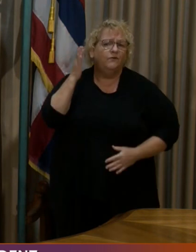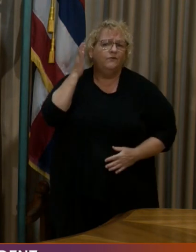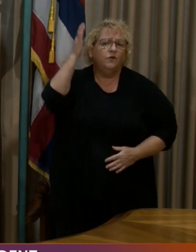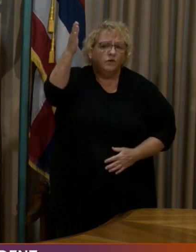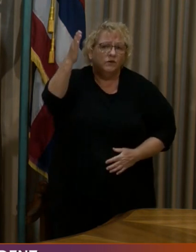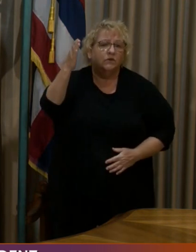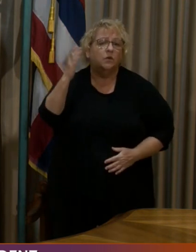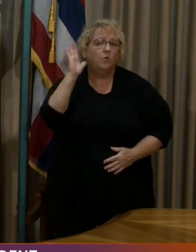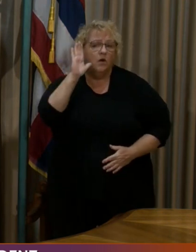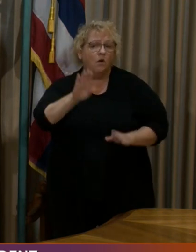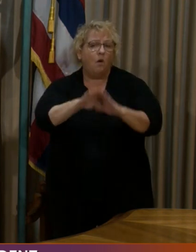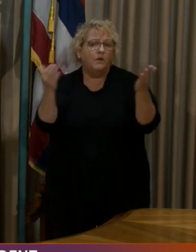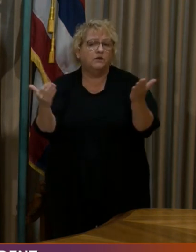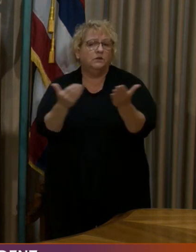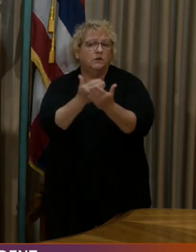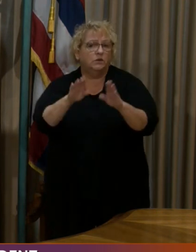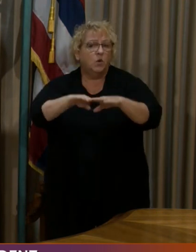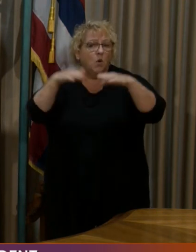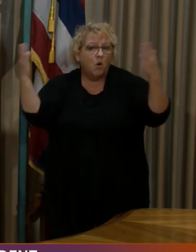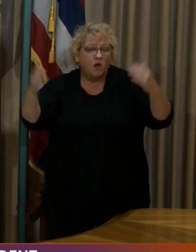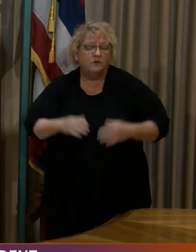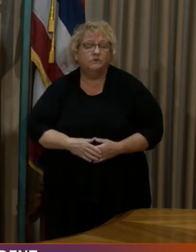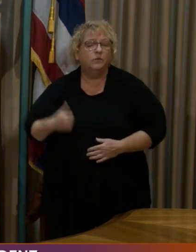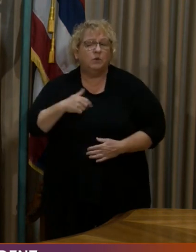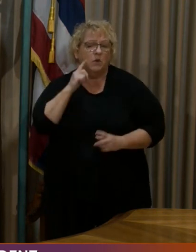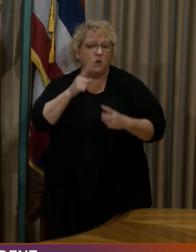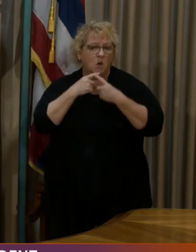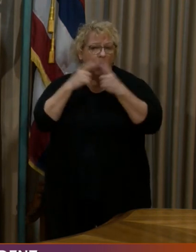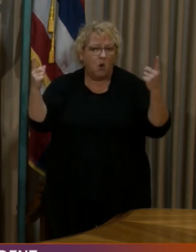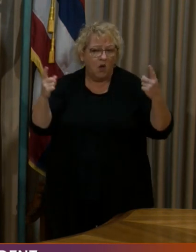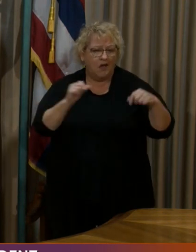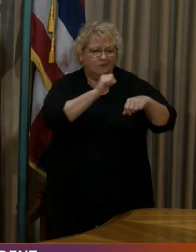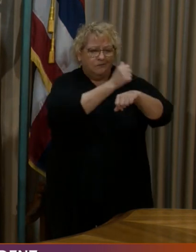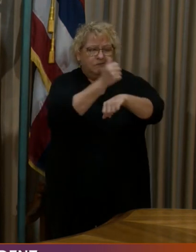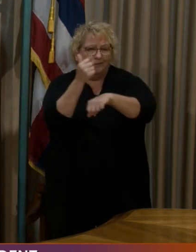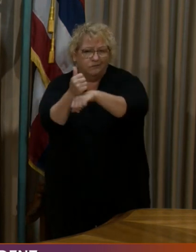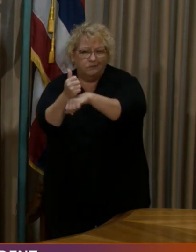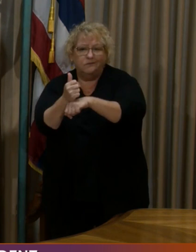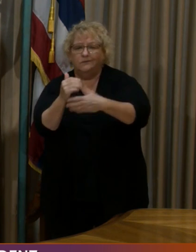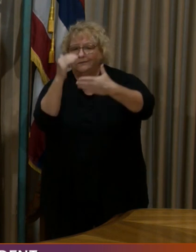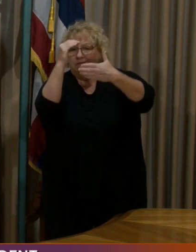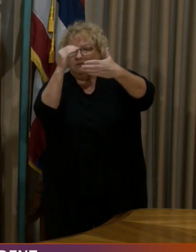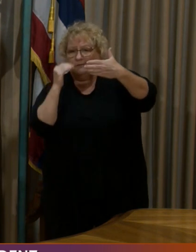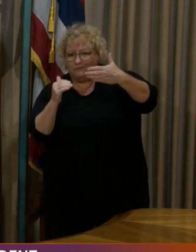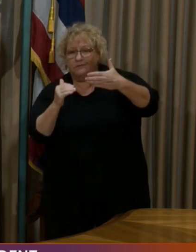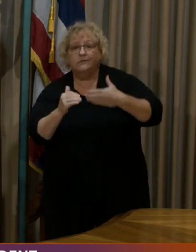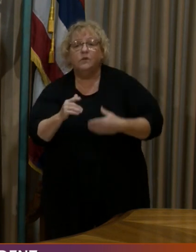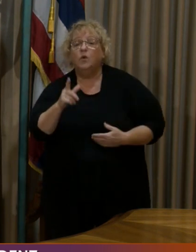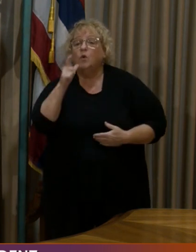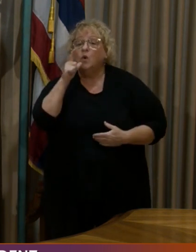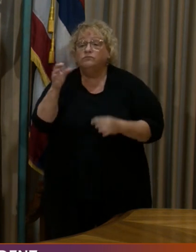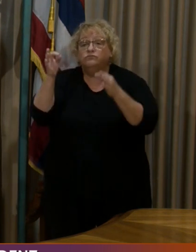TO SCHOOL TO PREPARE OURSELVES FOR THE DECISIONS THAT LIE AHEAD ON REOPENING OUR SCHOOLS.